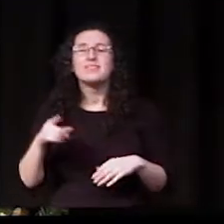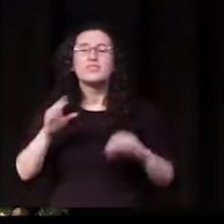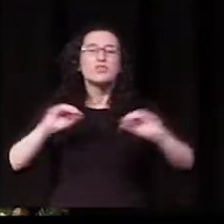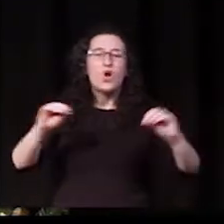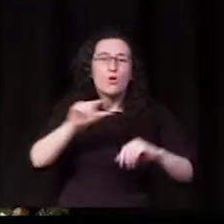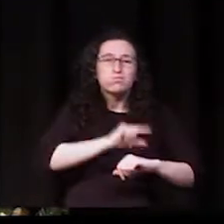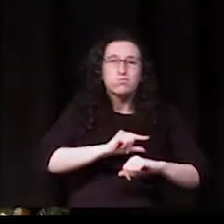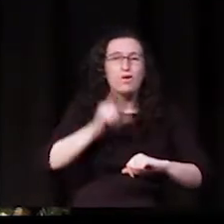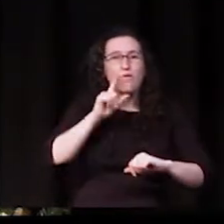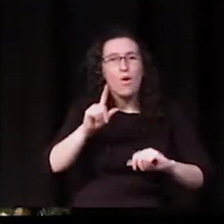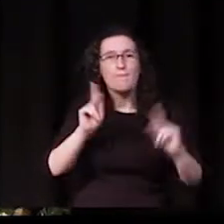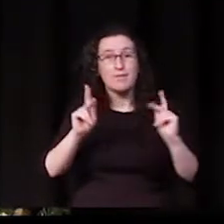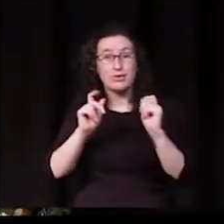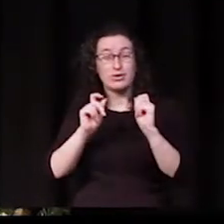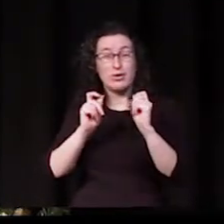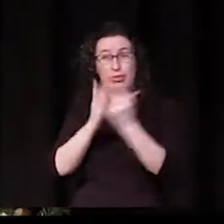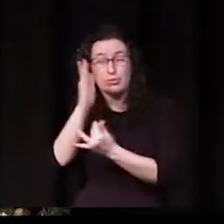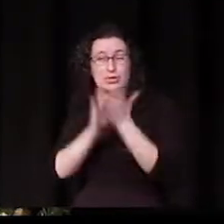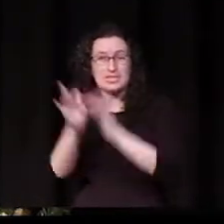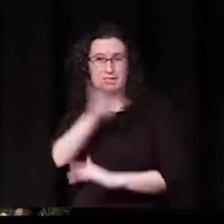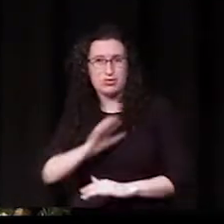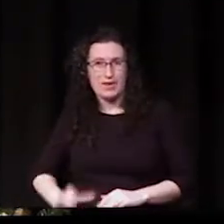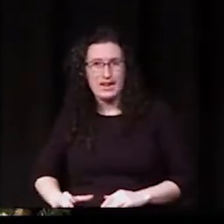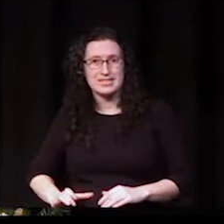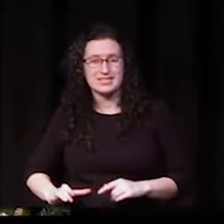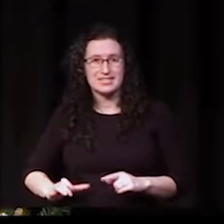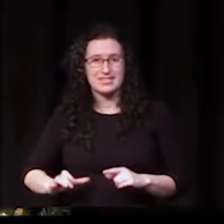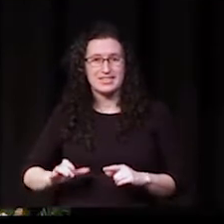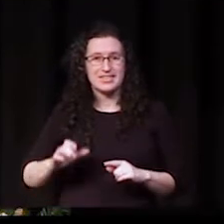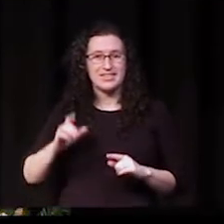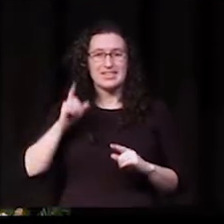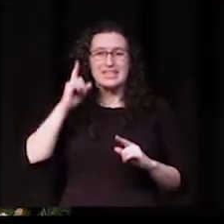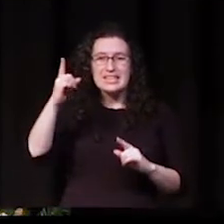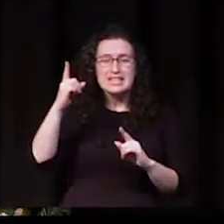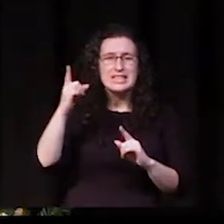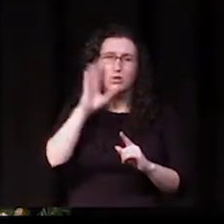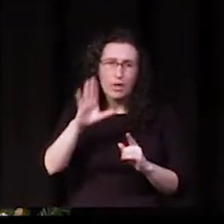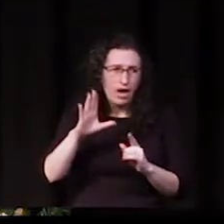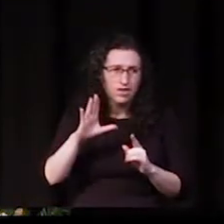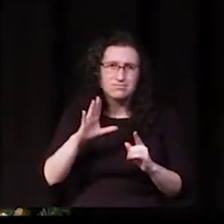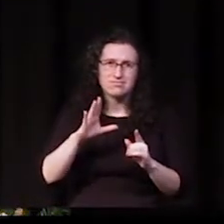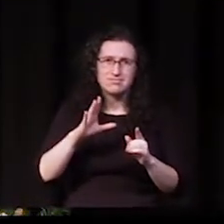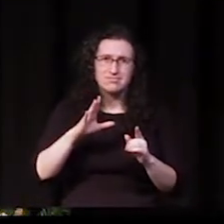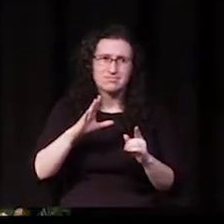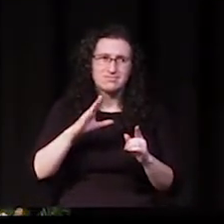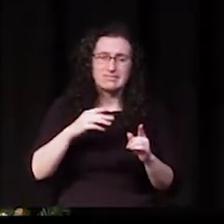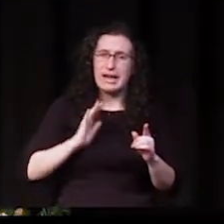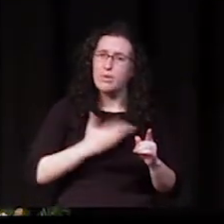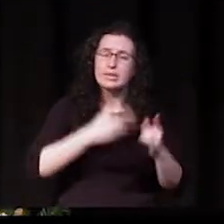"who are in Christ Jesus." He is not standing in condemnation over us. You and I are not controlled by our sinful nature anymore,